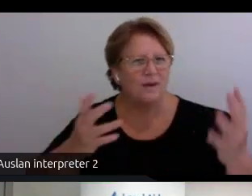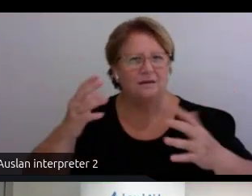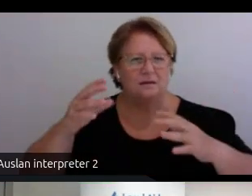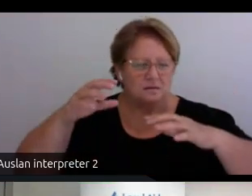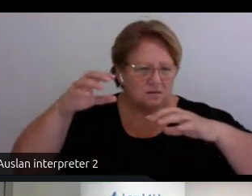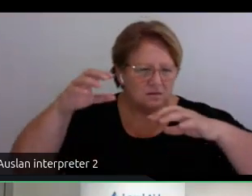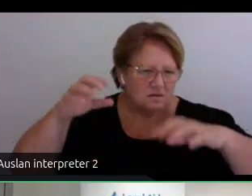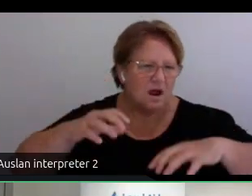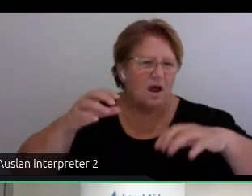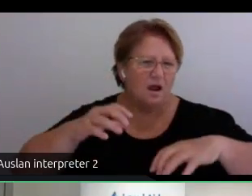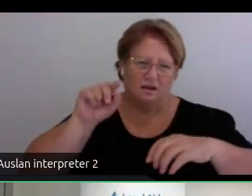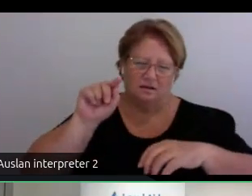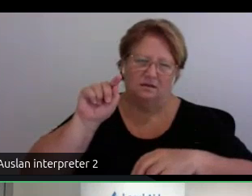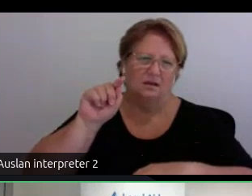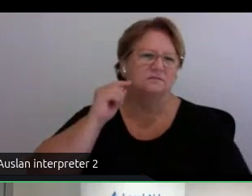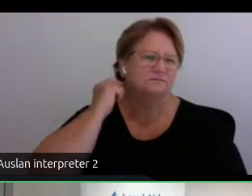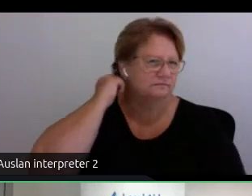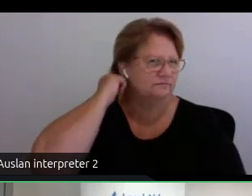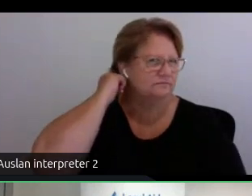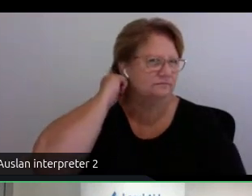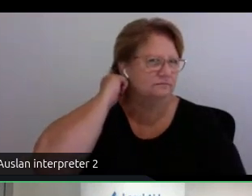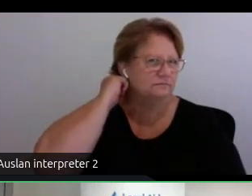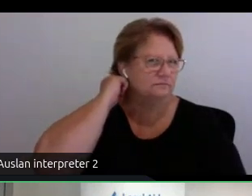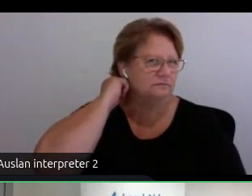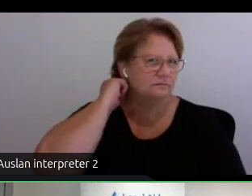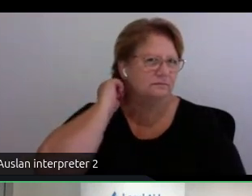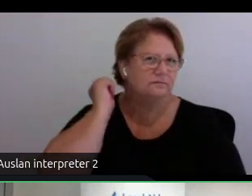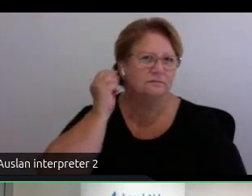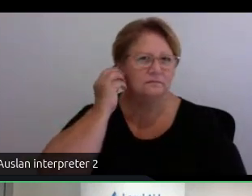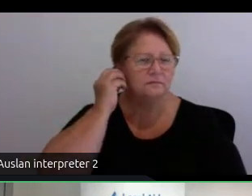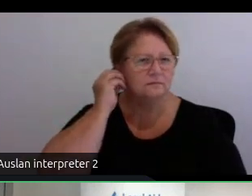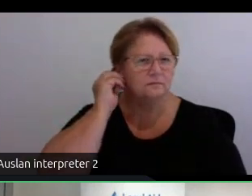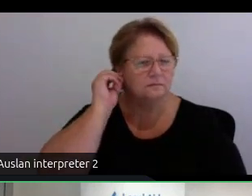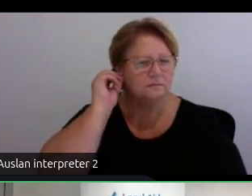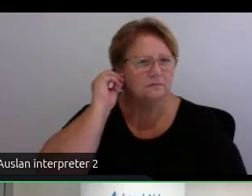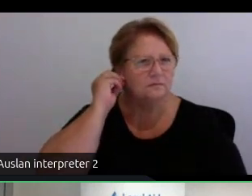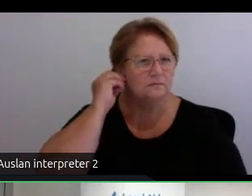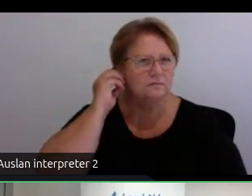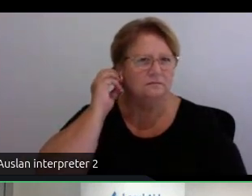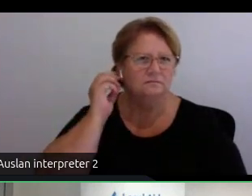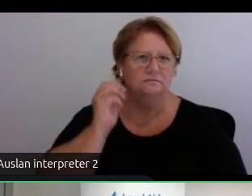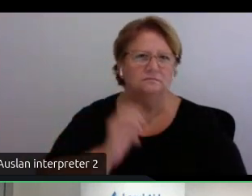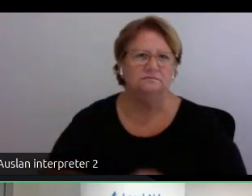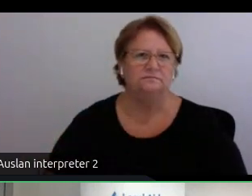and the wind that they're questions you need to ask of your insurer. That's right. And and and I